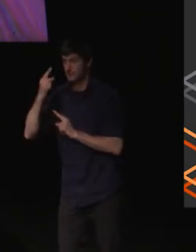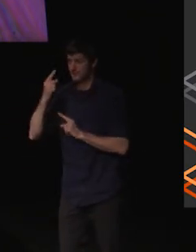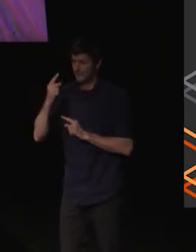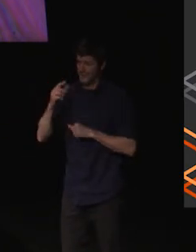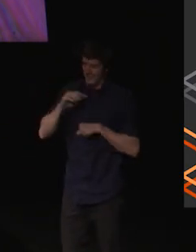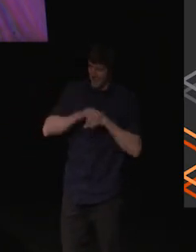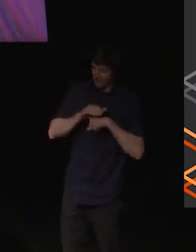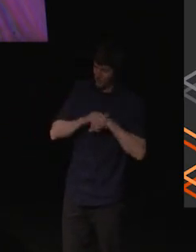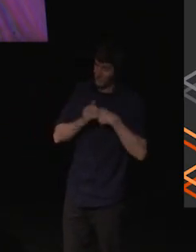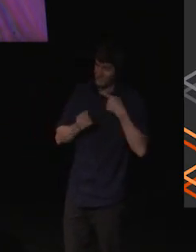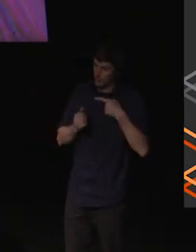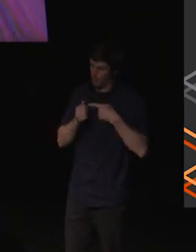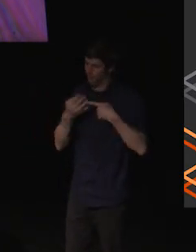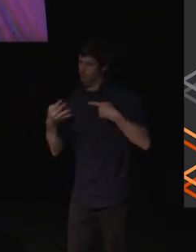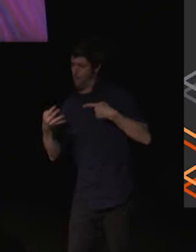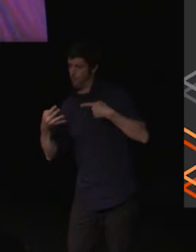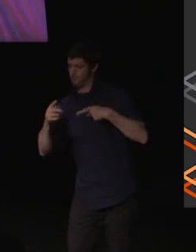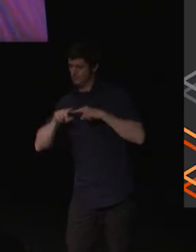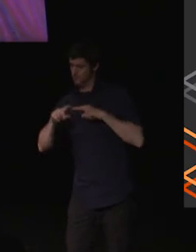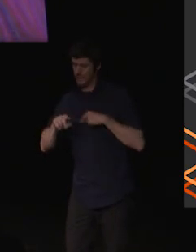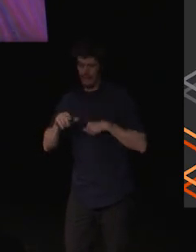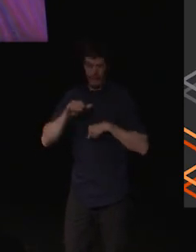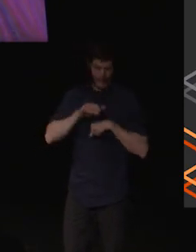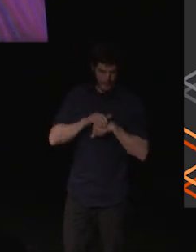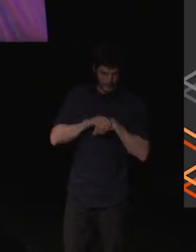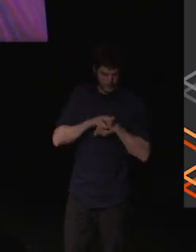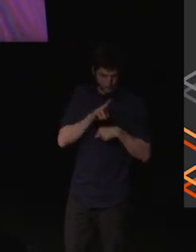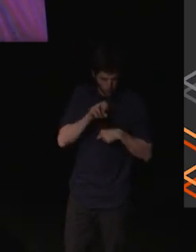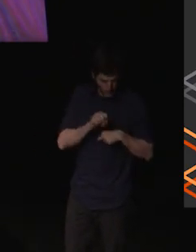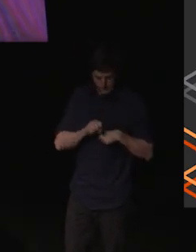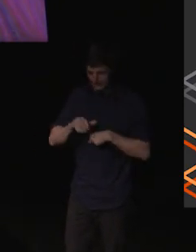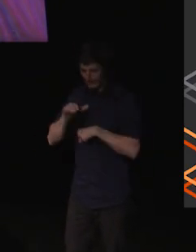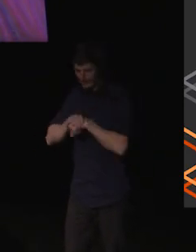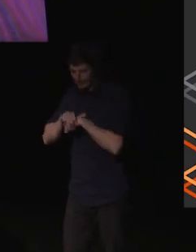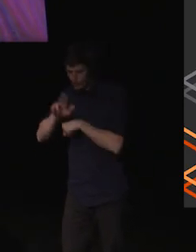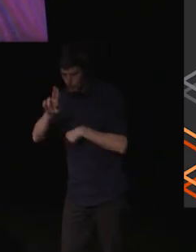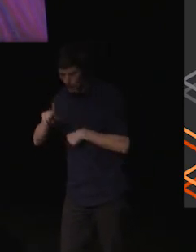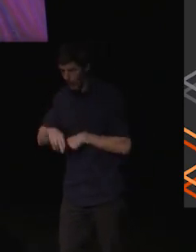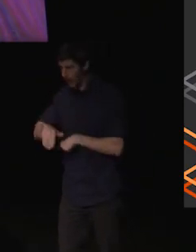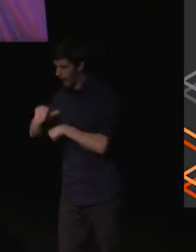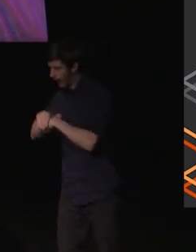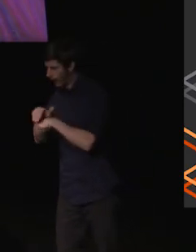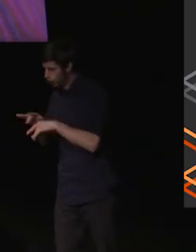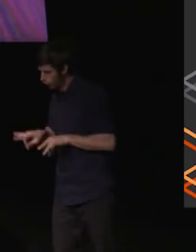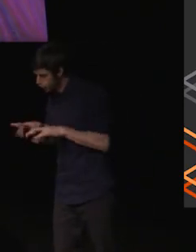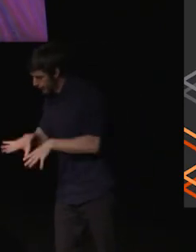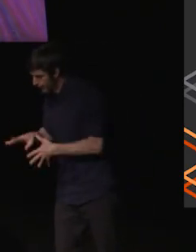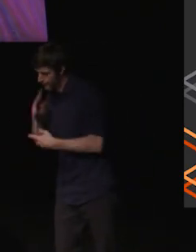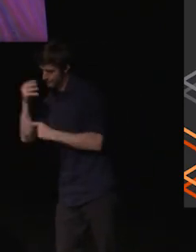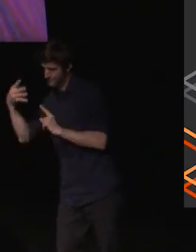There's English UK, English Australia, English America, etc. And then Text-to-Speech synthesis.